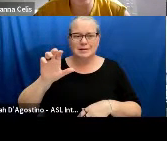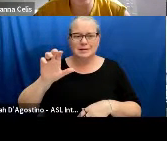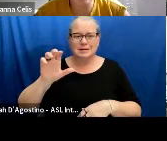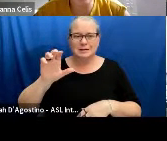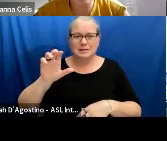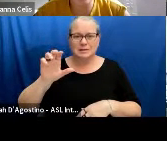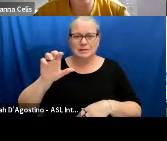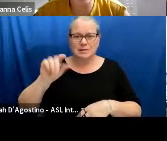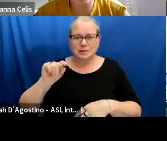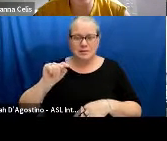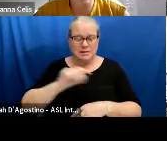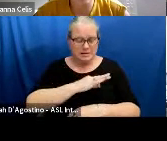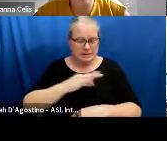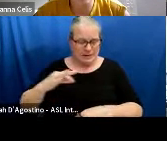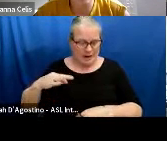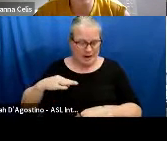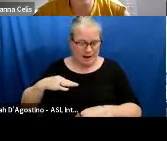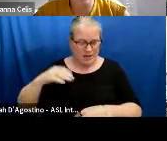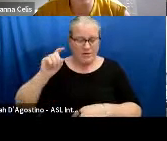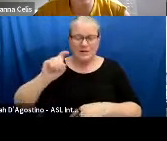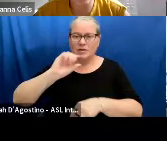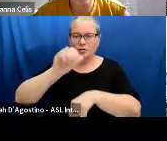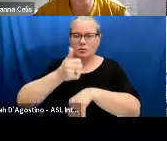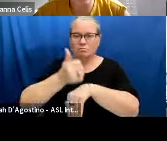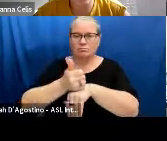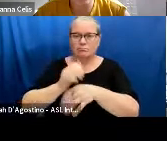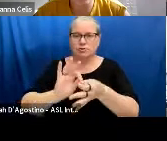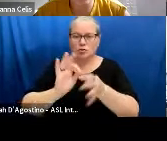everybody will need to select the english or spanish channel once the